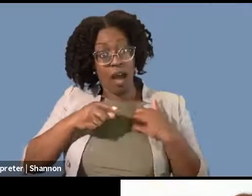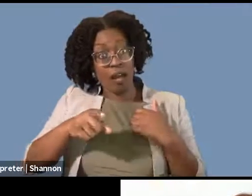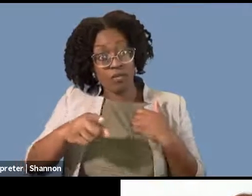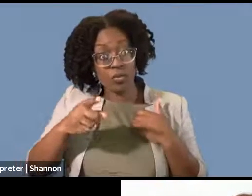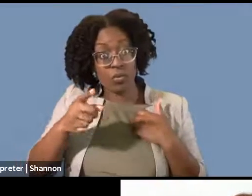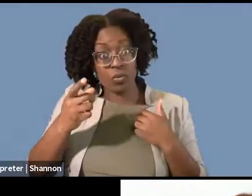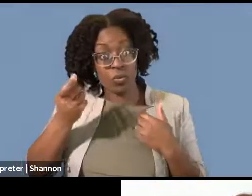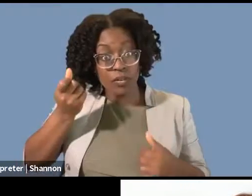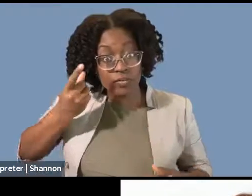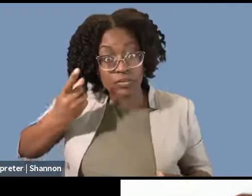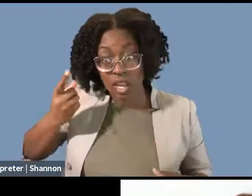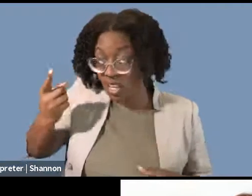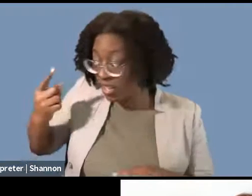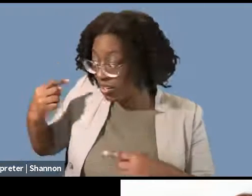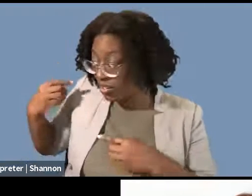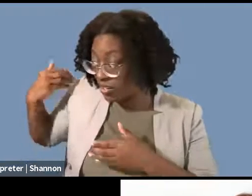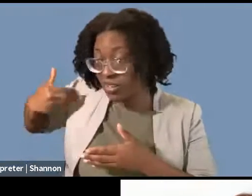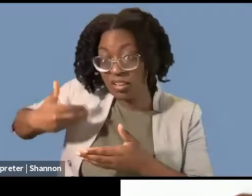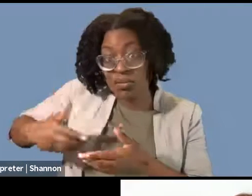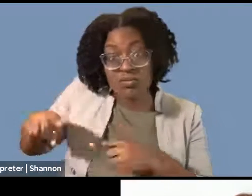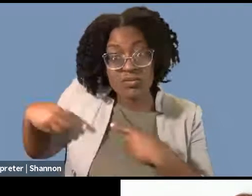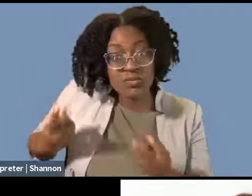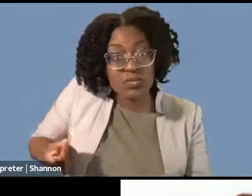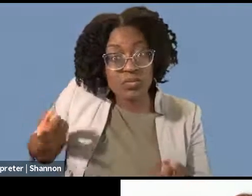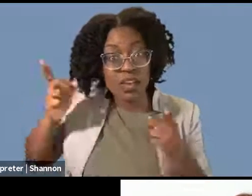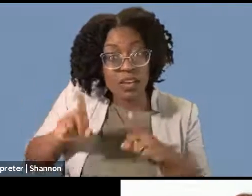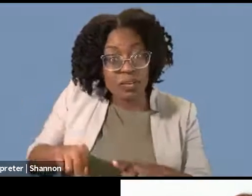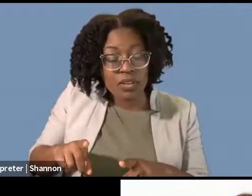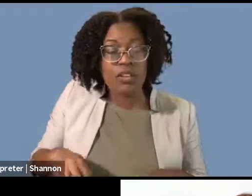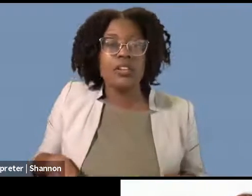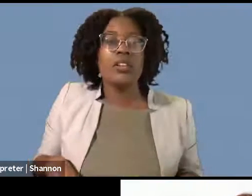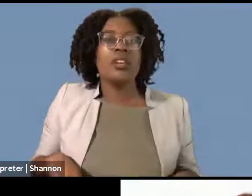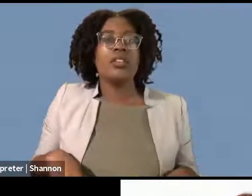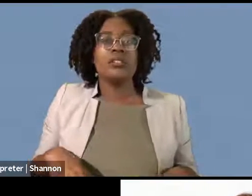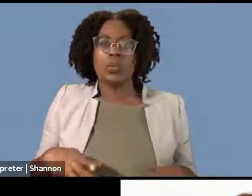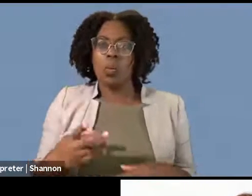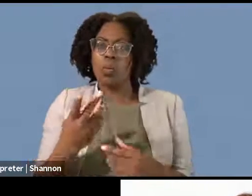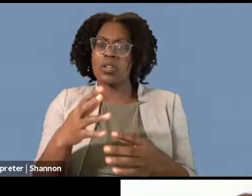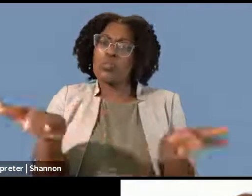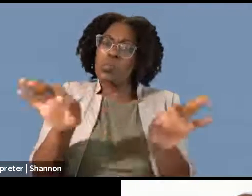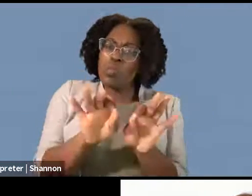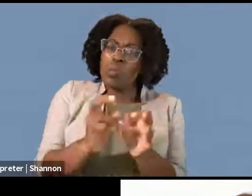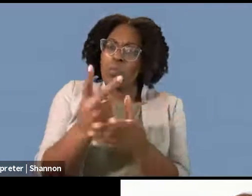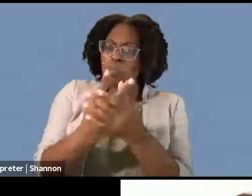saying we shouldn't have compassion. Absolutely we should have compassion. Empathy is really work.